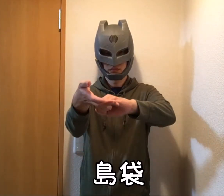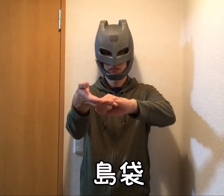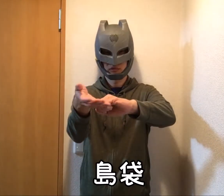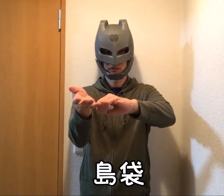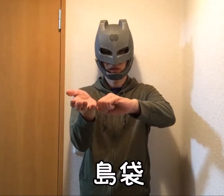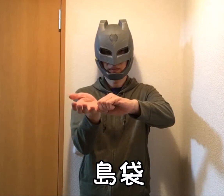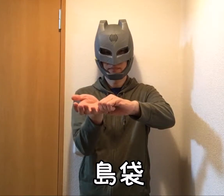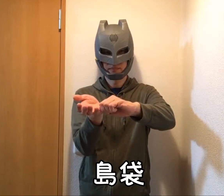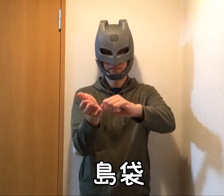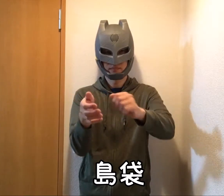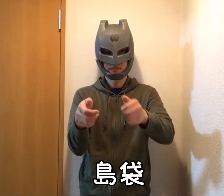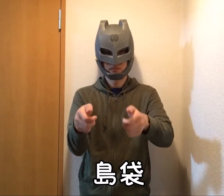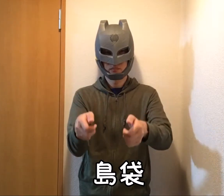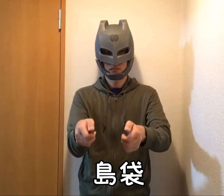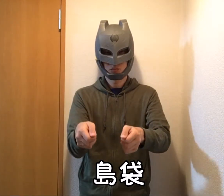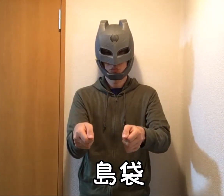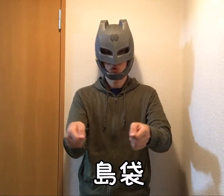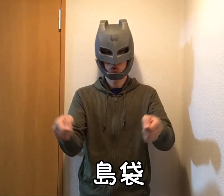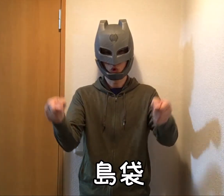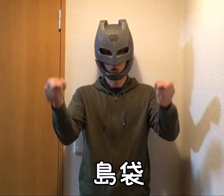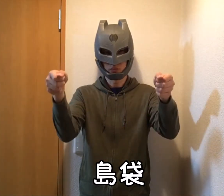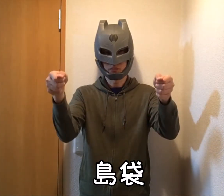Shimabukuro (person's name)